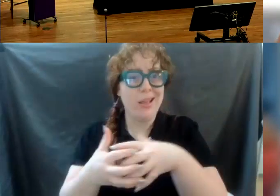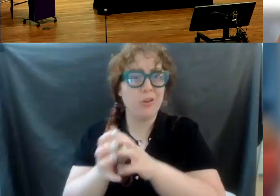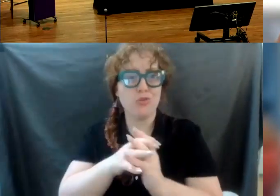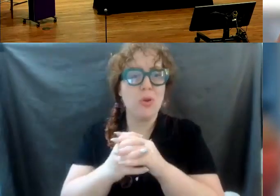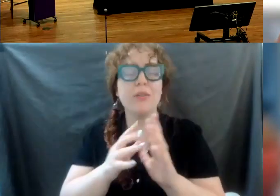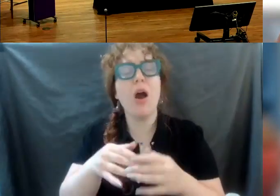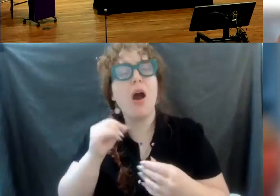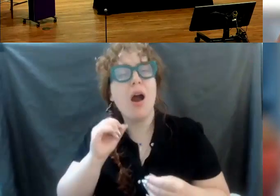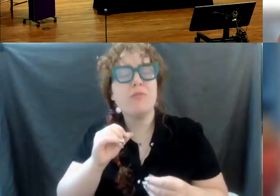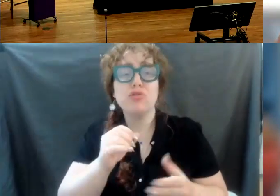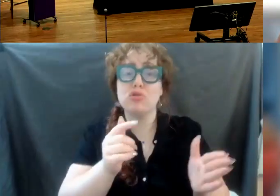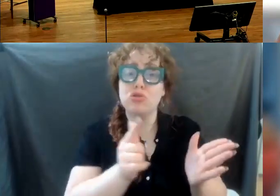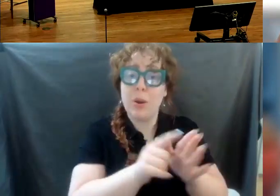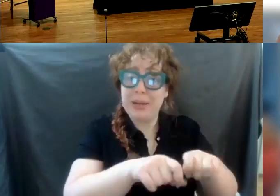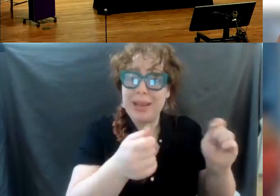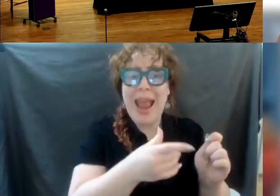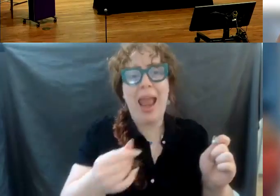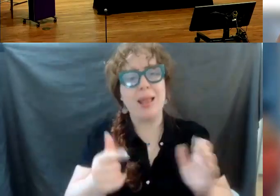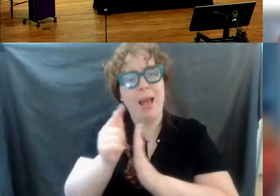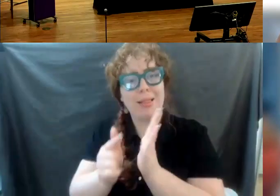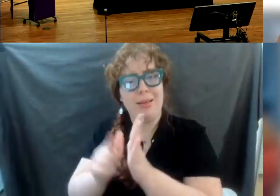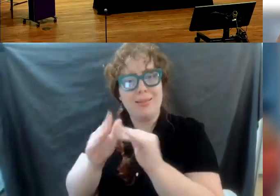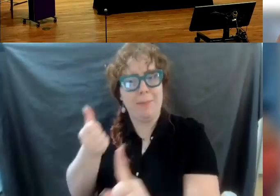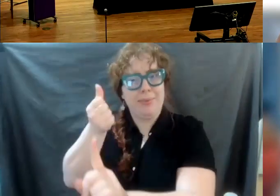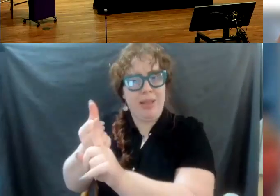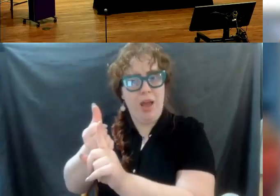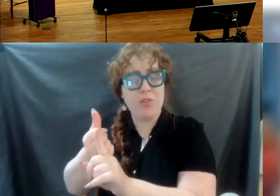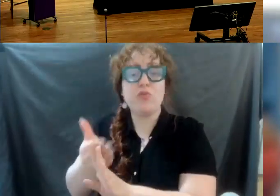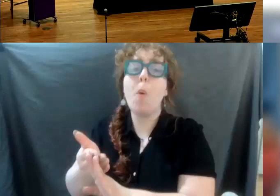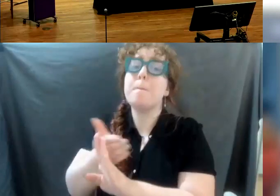to work that we've done on the Pretrial Fairness Act, which is set to end